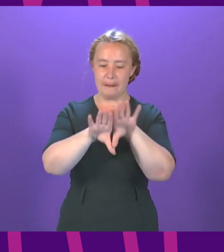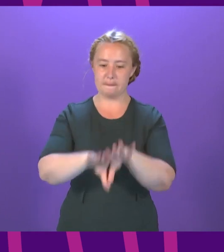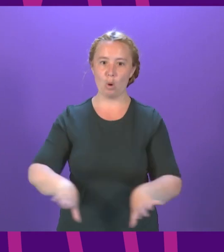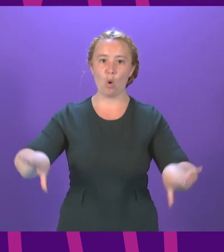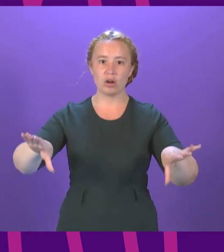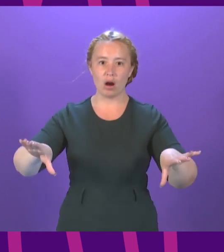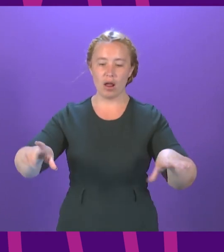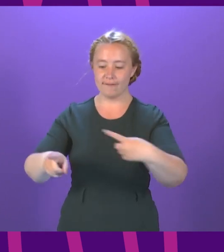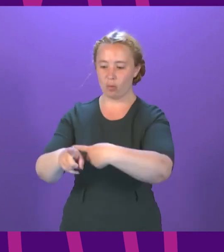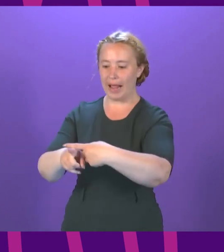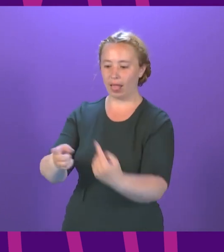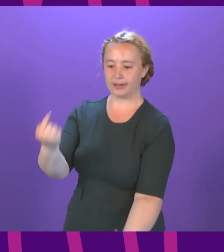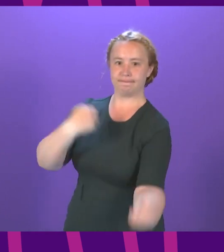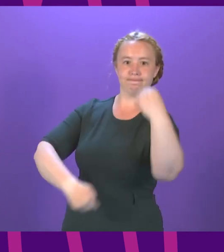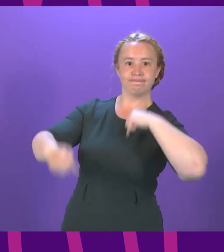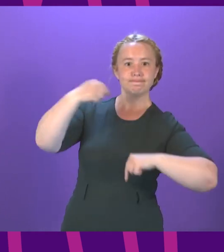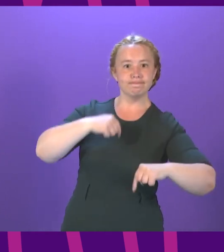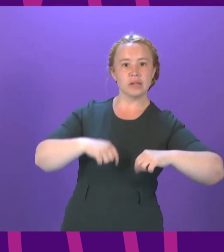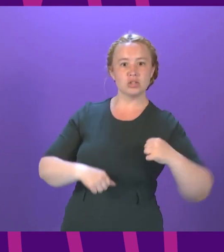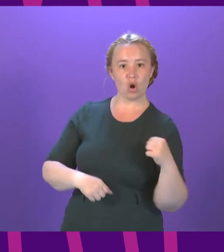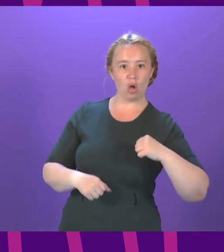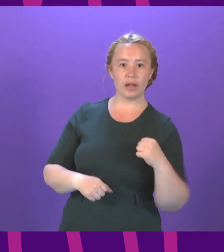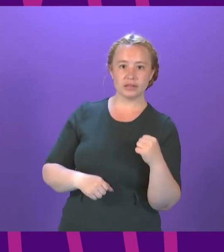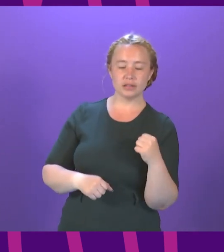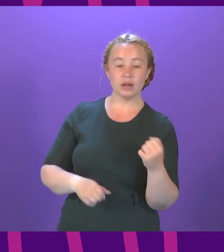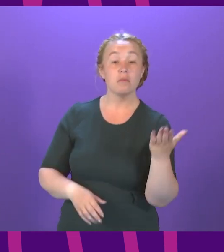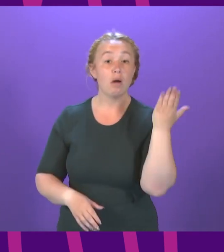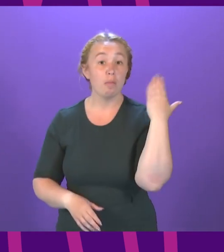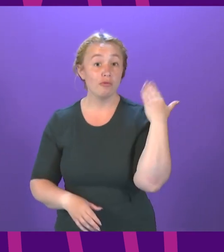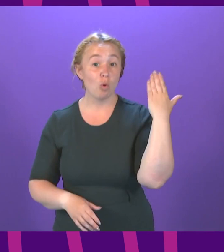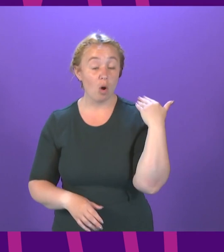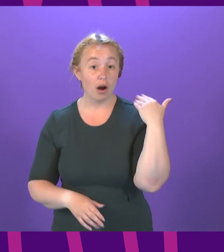into Scotland from England, but that equally applies to travel between different parts of